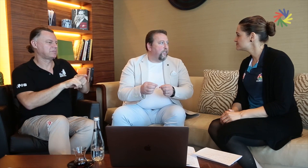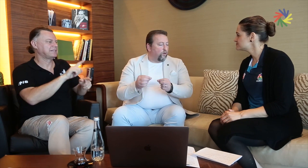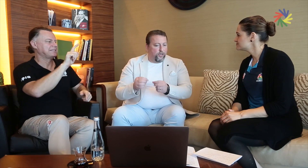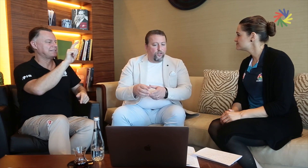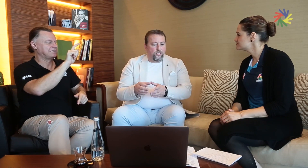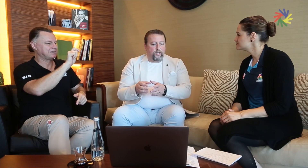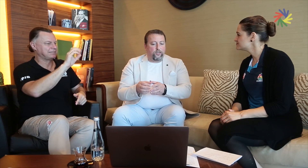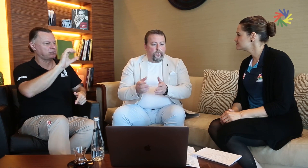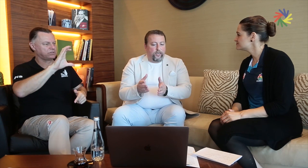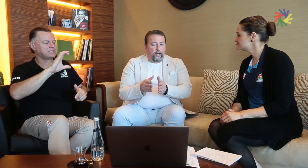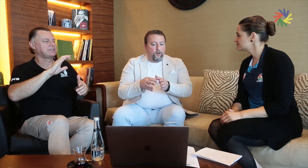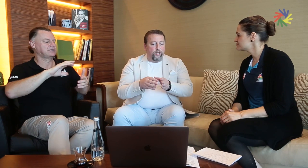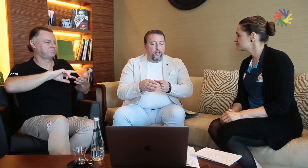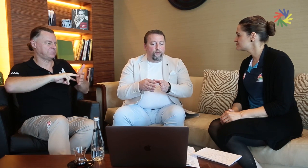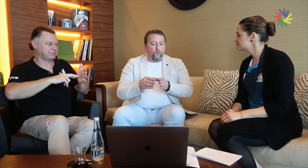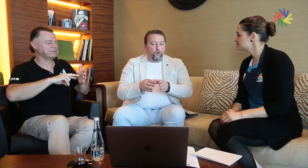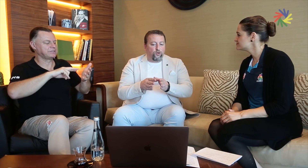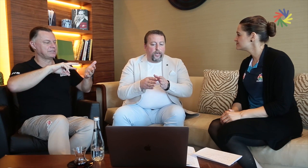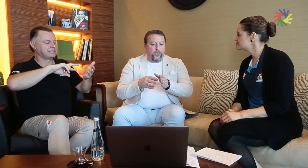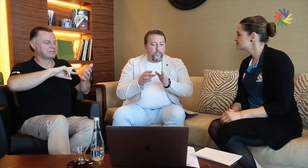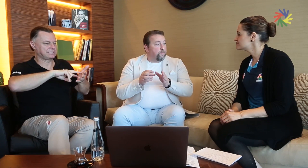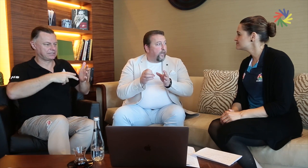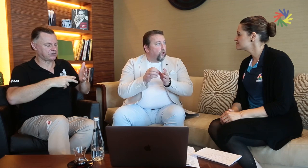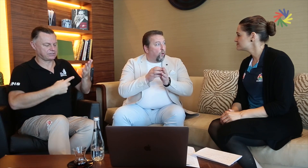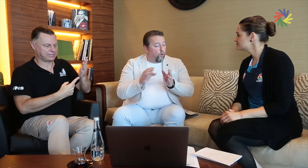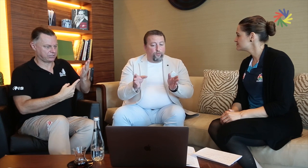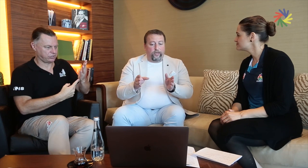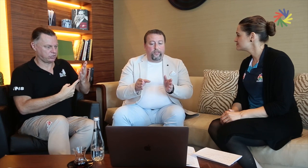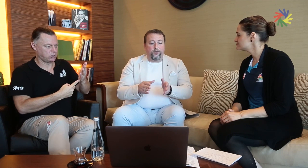fix any glitches quickly.